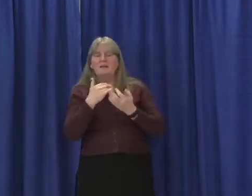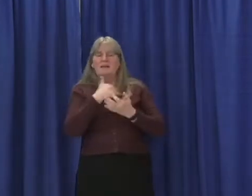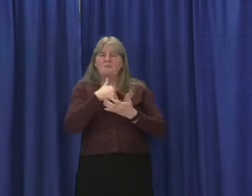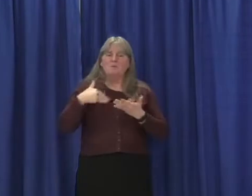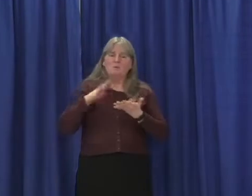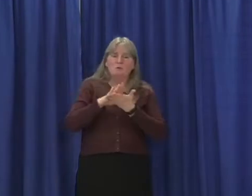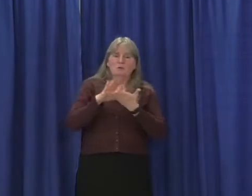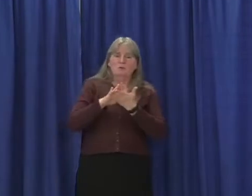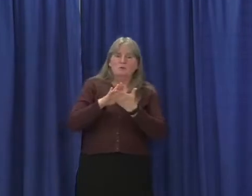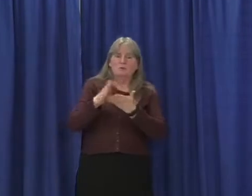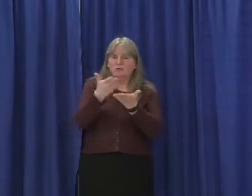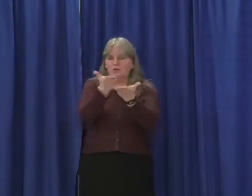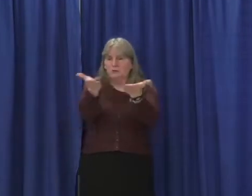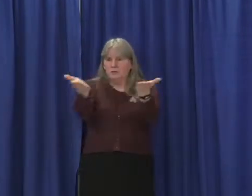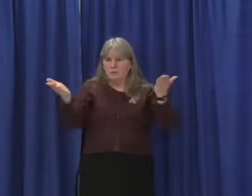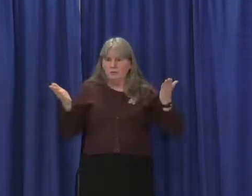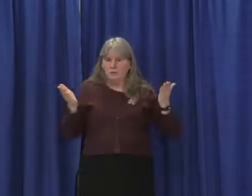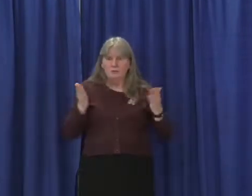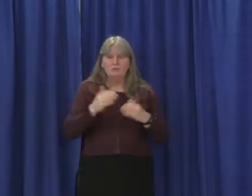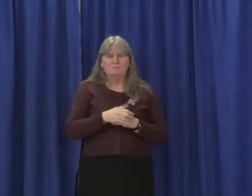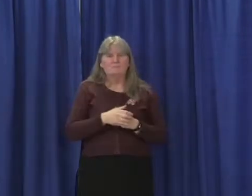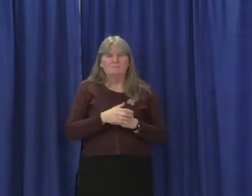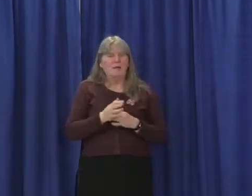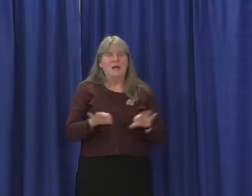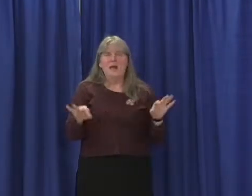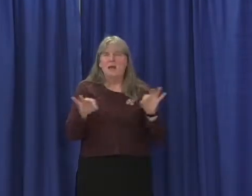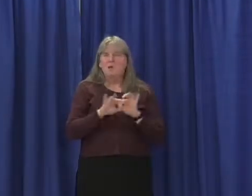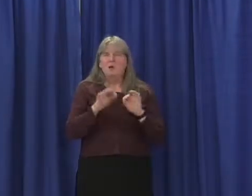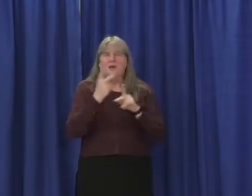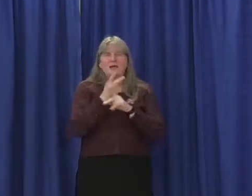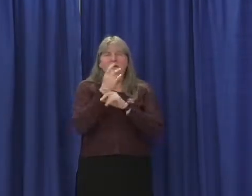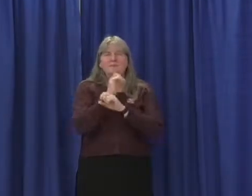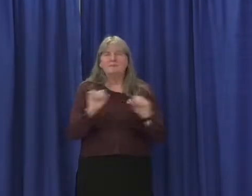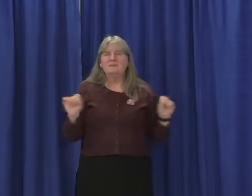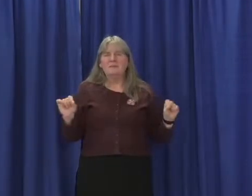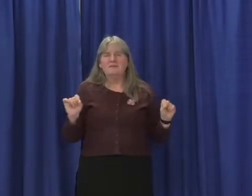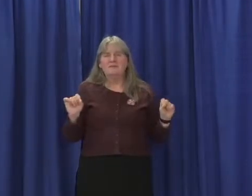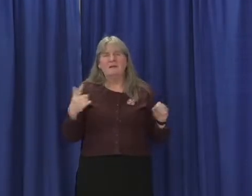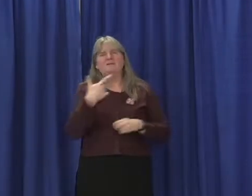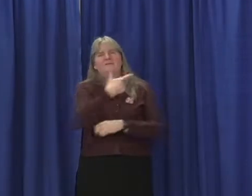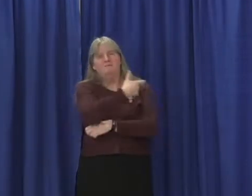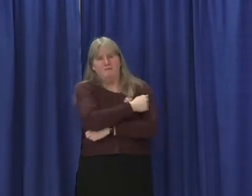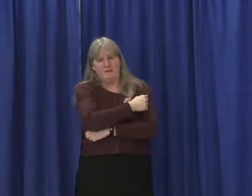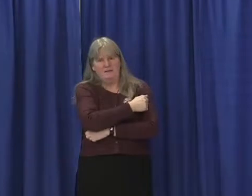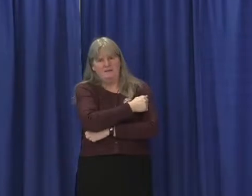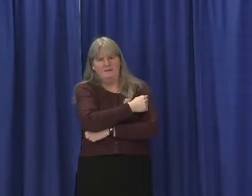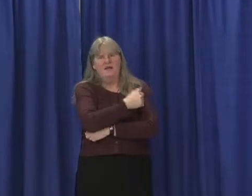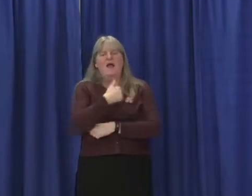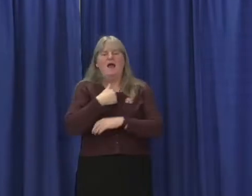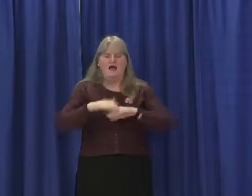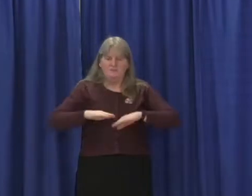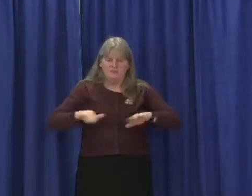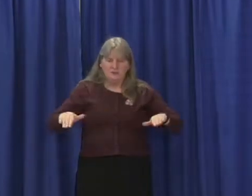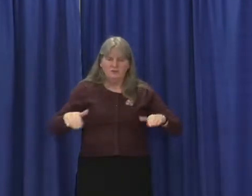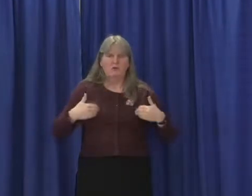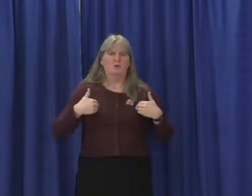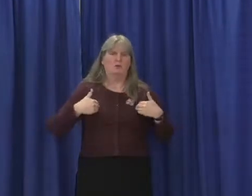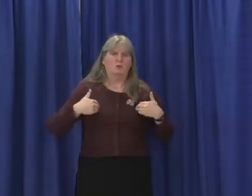community that the most important thing to do to keep people safe is to get vaccinated. To have children, youth and adults completely up-to-date on